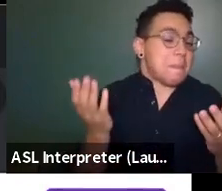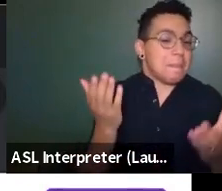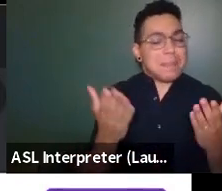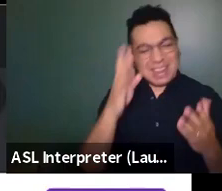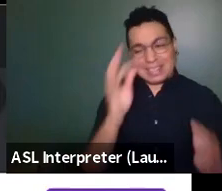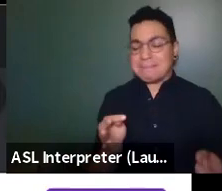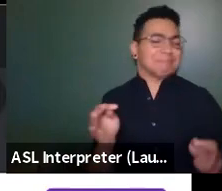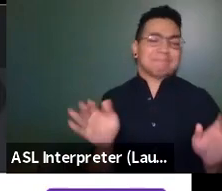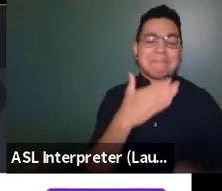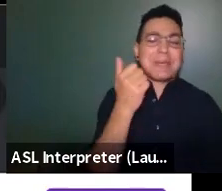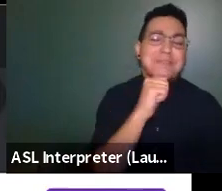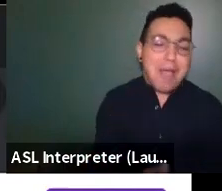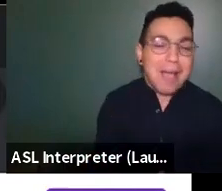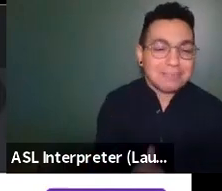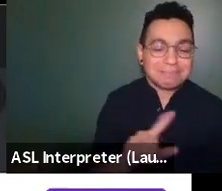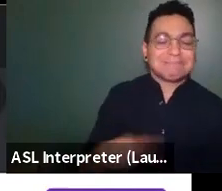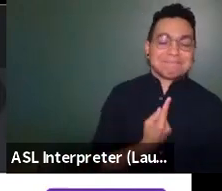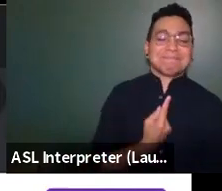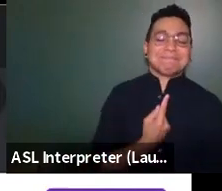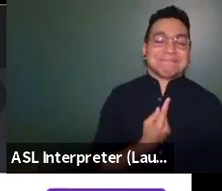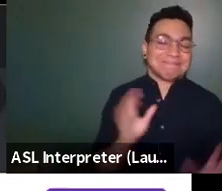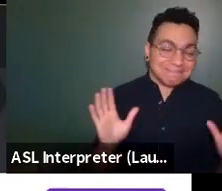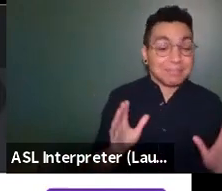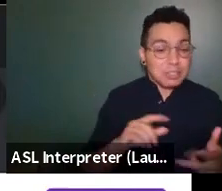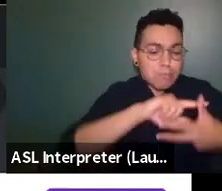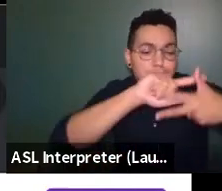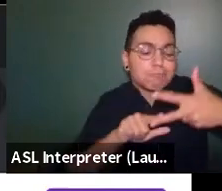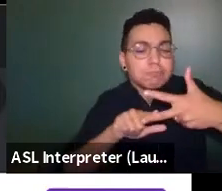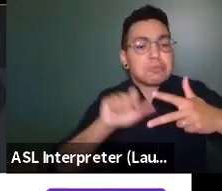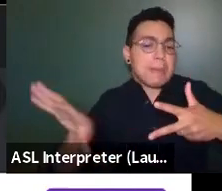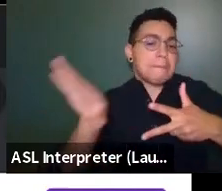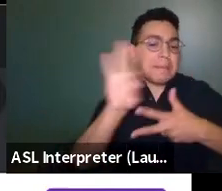ESD 112 - Katherine Livick: I think this would be better for just me. So that's one of the settings you really want to hit immediately.